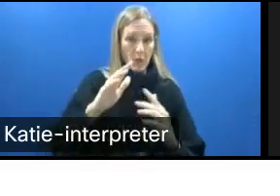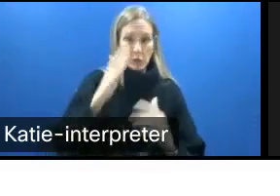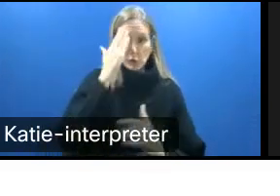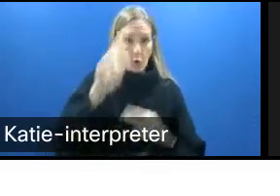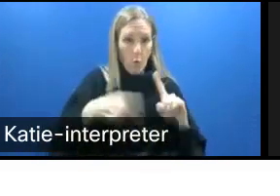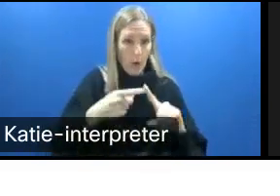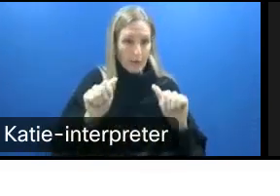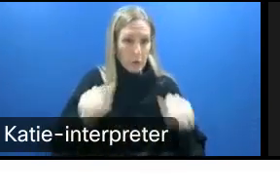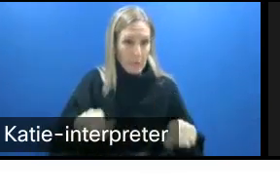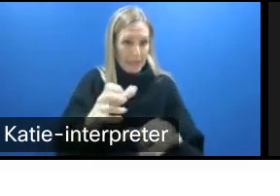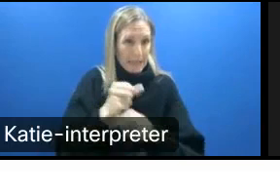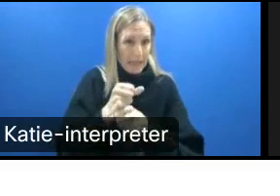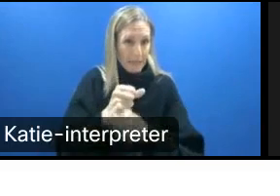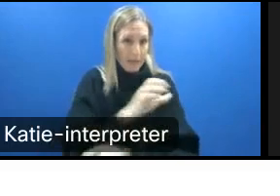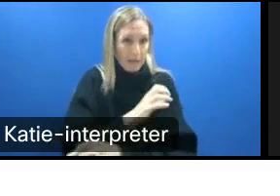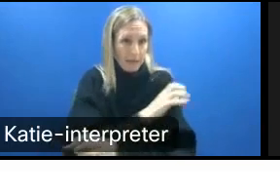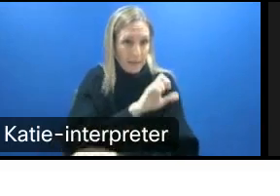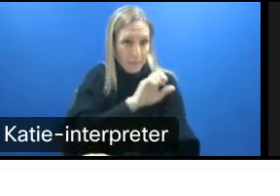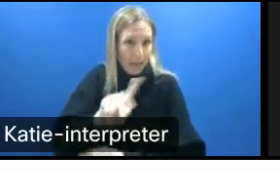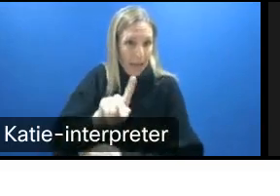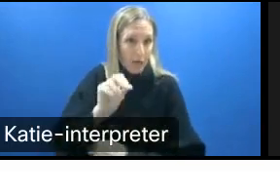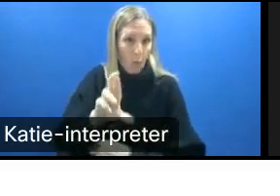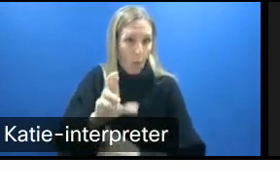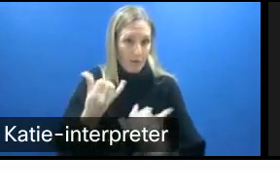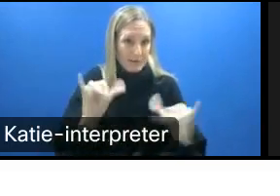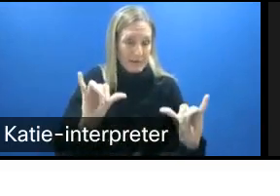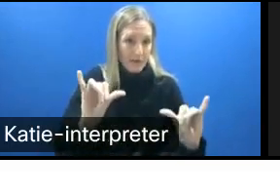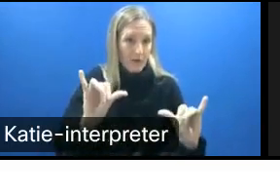Or is it still subject to recruitment the train personnel?